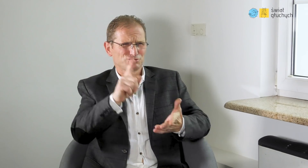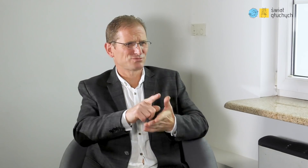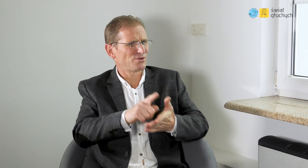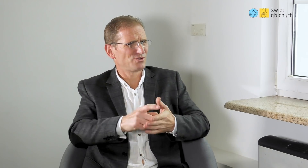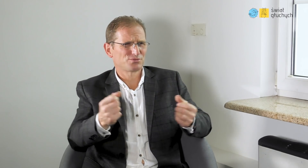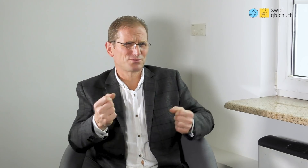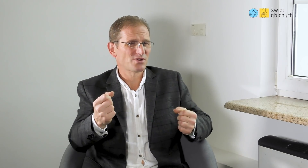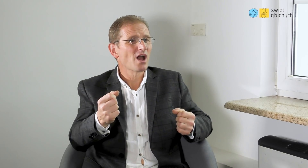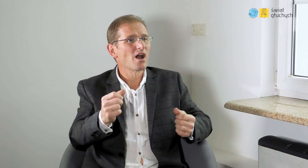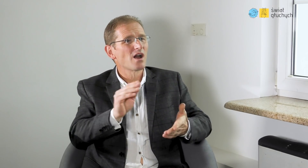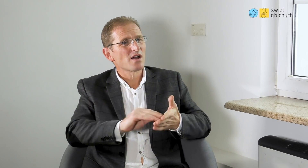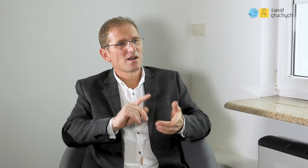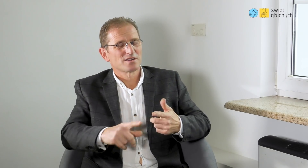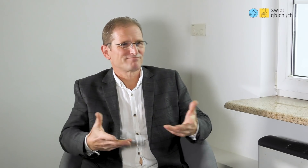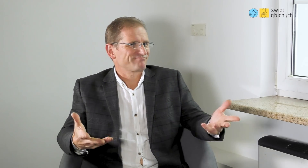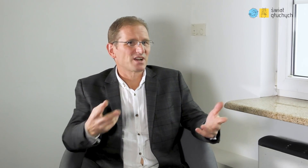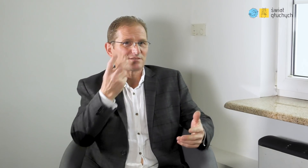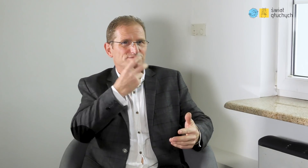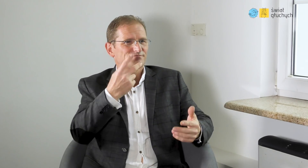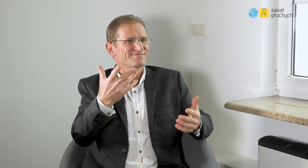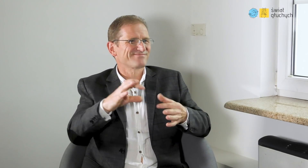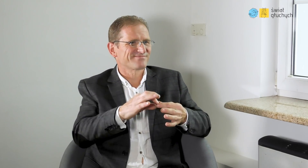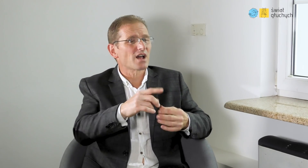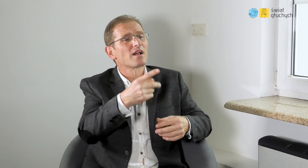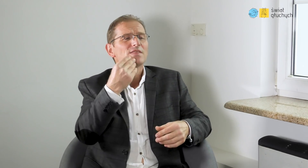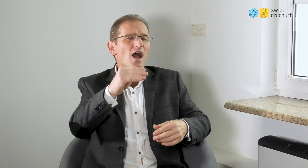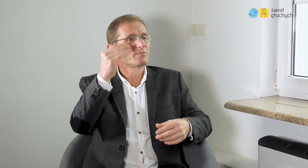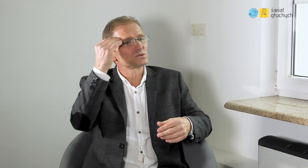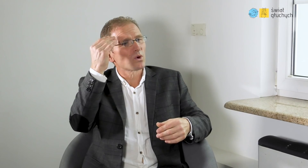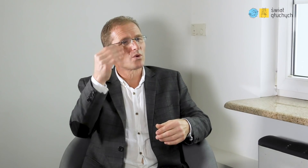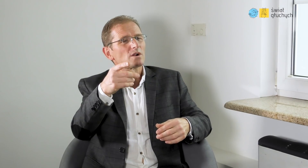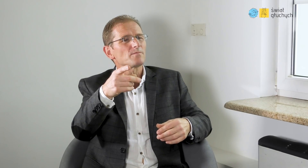I was a very capable student, but I couldn't write in Polish. It didn't harmonize learning when the teacher was just talking all the time.